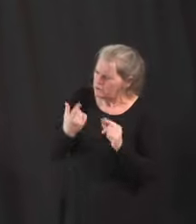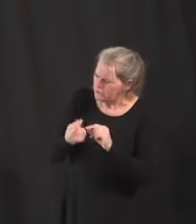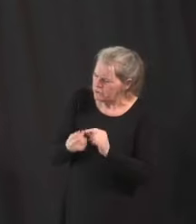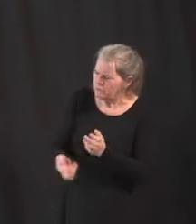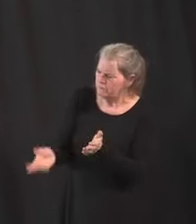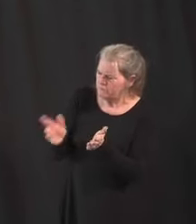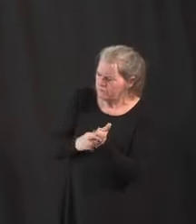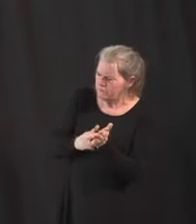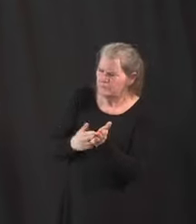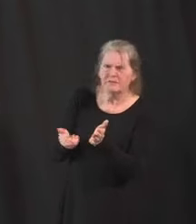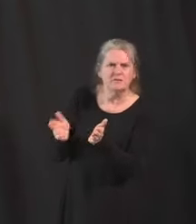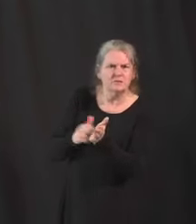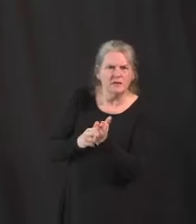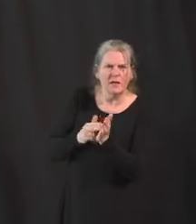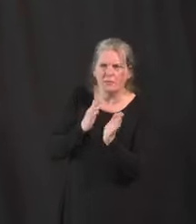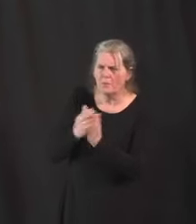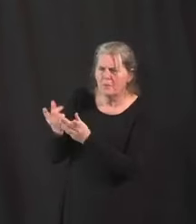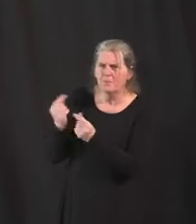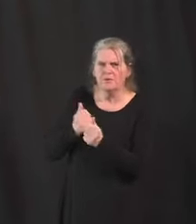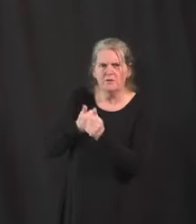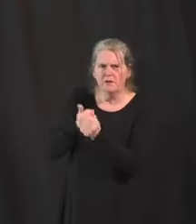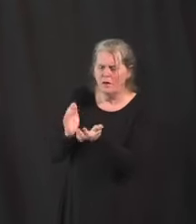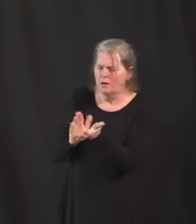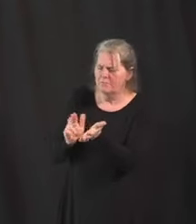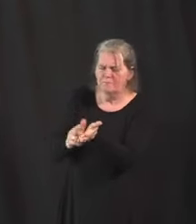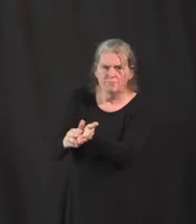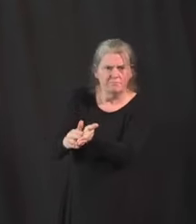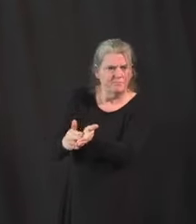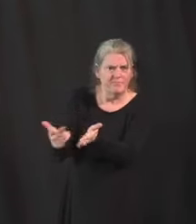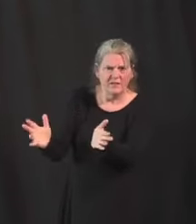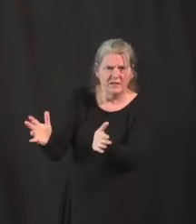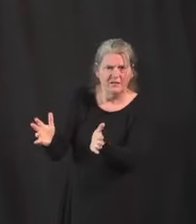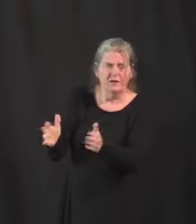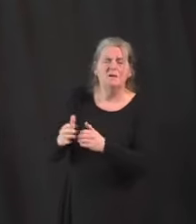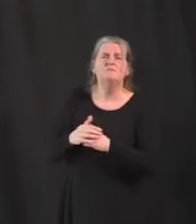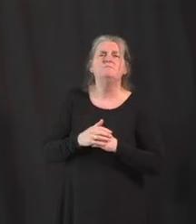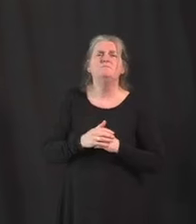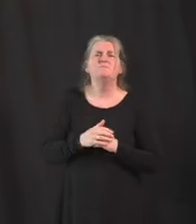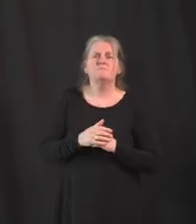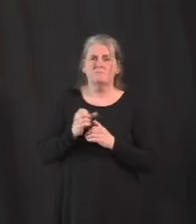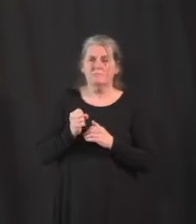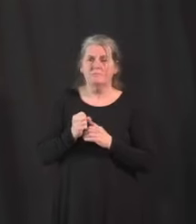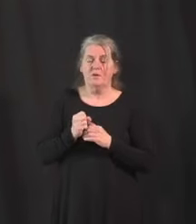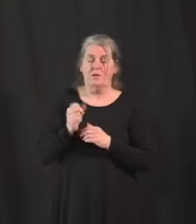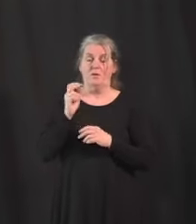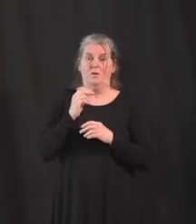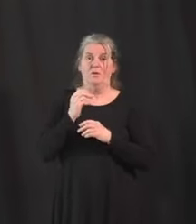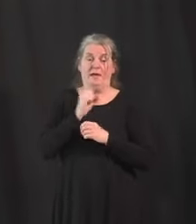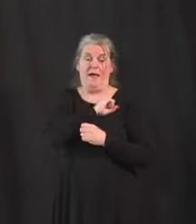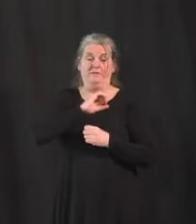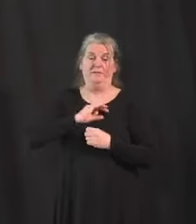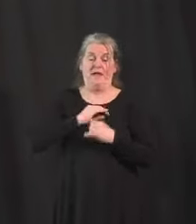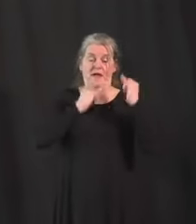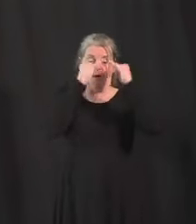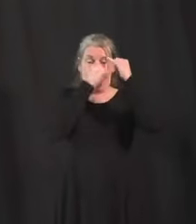YOU HAVE TO SIGN ONTO YOUR PLANS. AND WE BELIEVE THAT HAVING FOLKS AT THE BORDERS, YOU KNOW, GIVING THE INFORMATION IN THIS JURISDICTION COMPARED TO THE